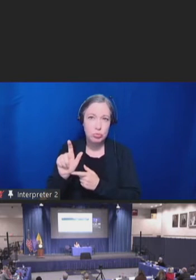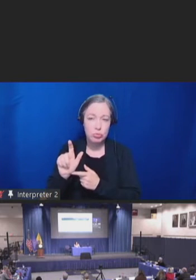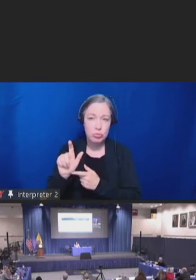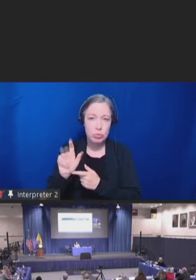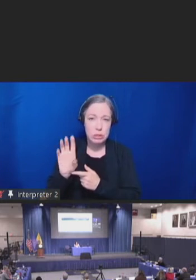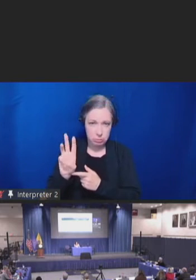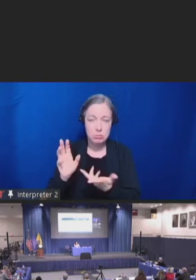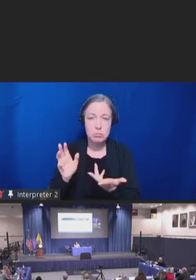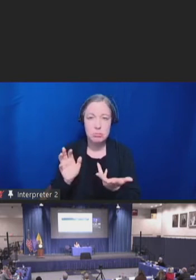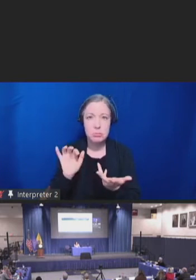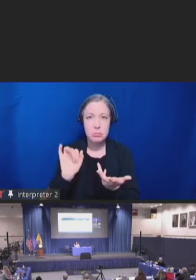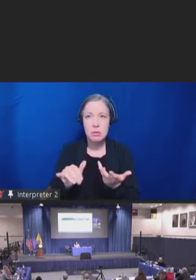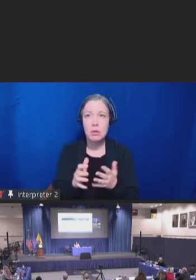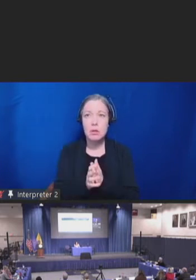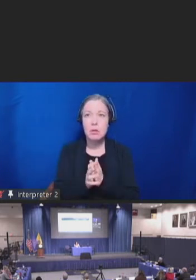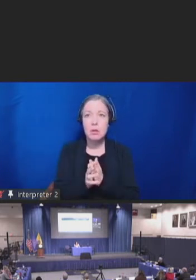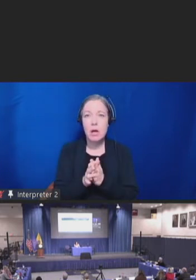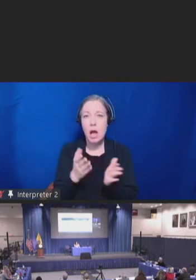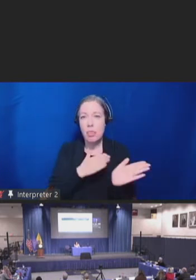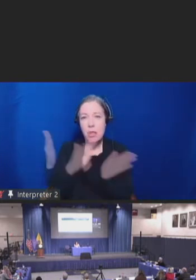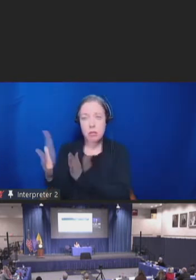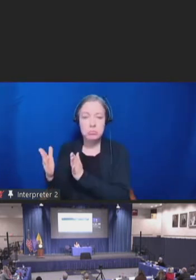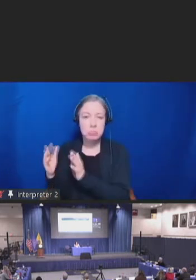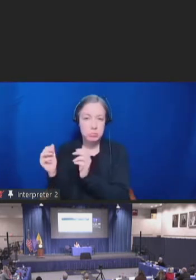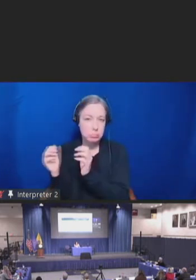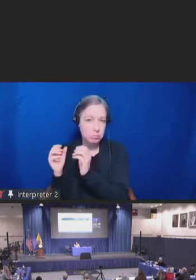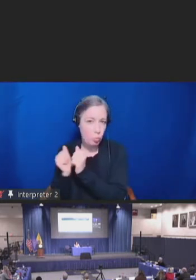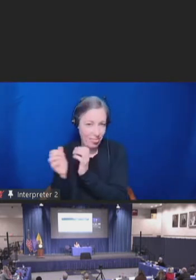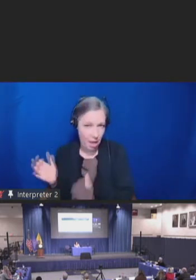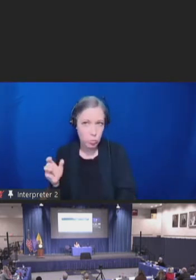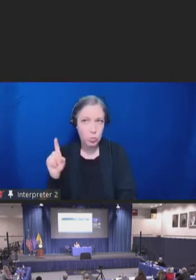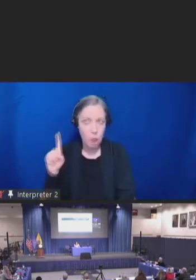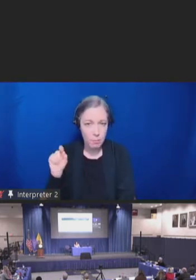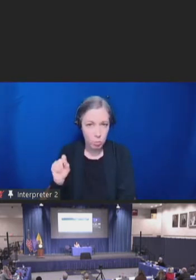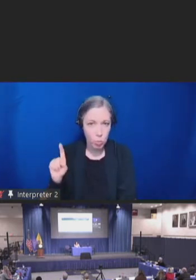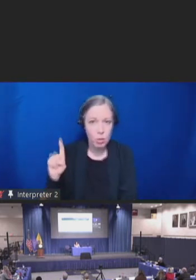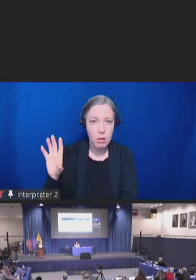And then the point estimates for a number of covariates are listed here.